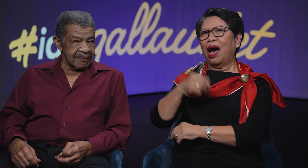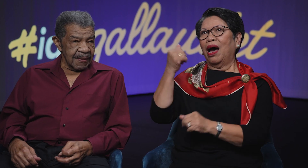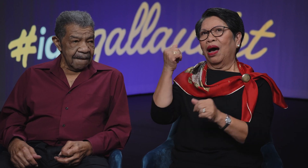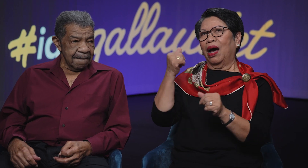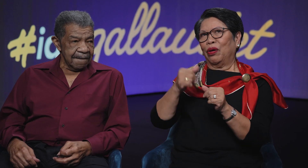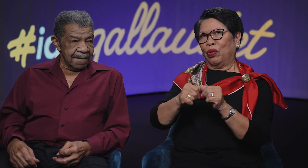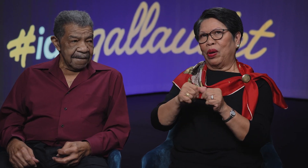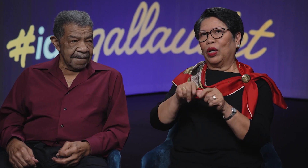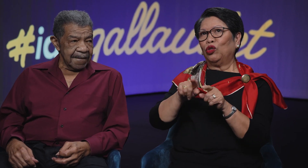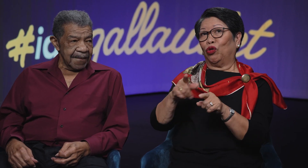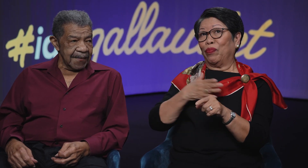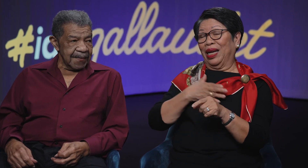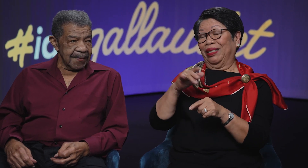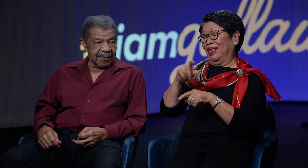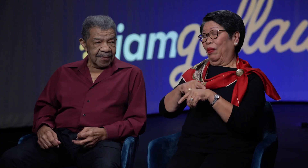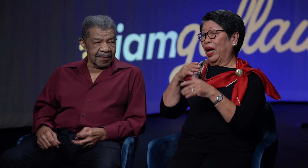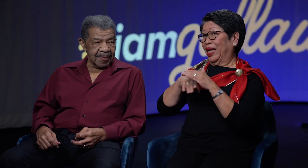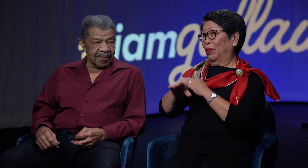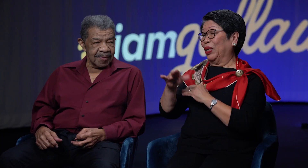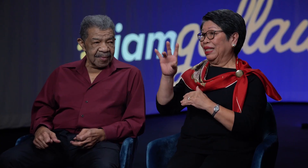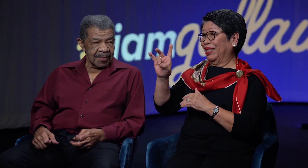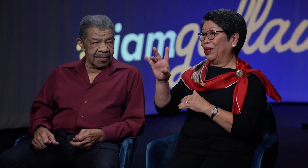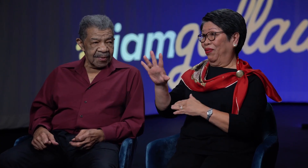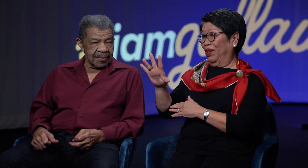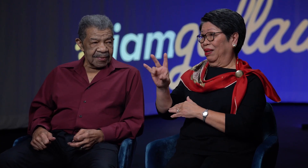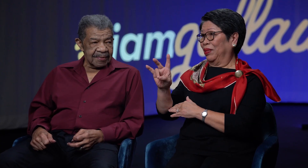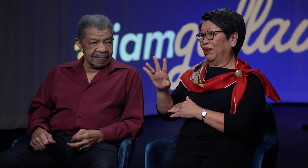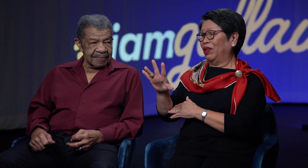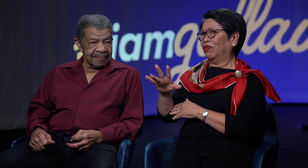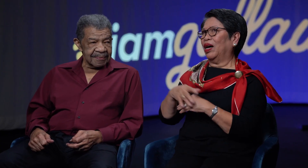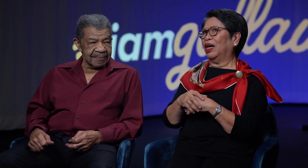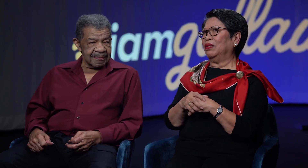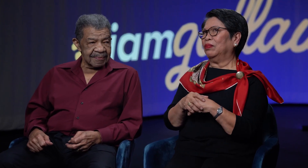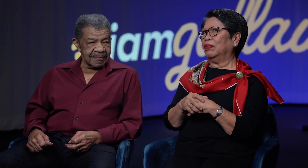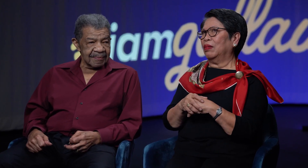I remember during my time, I came in in ‘75...